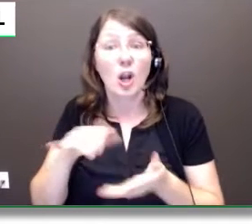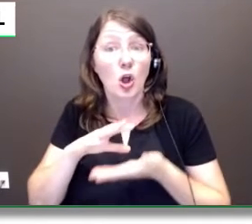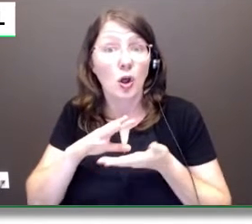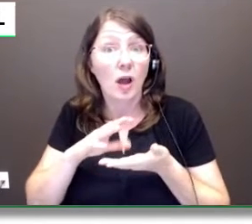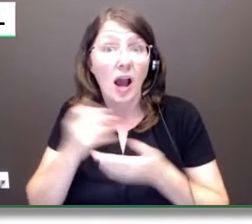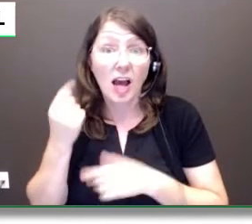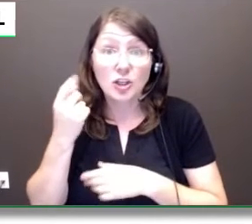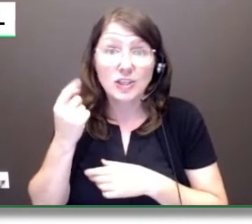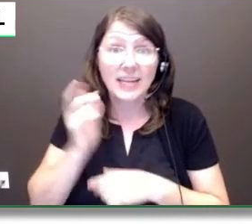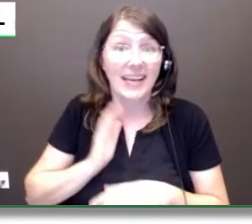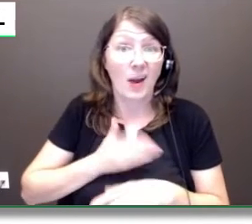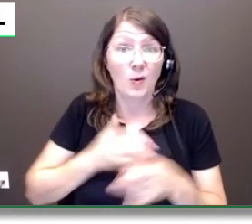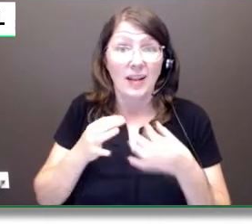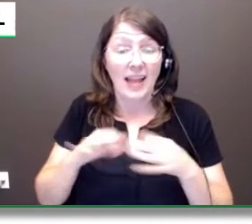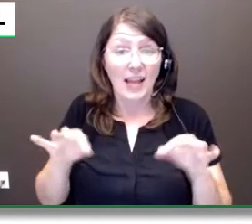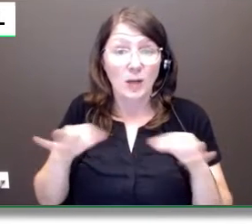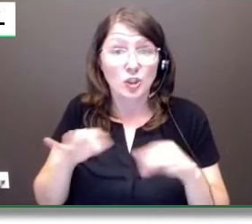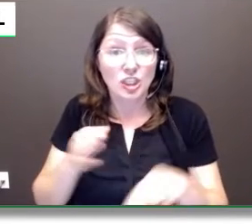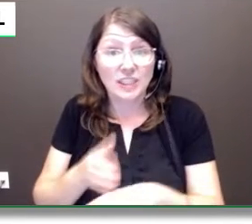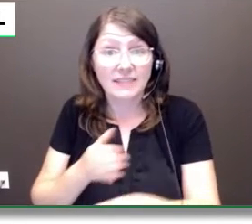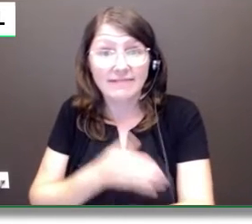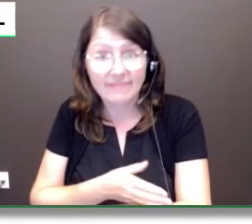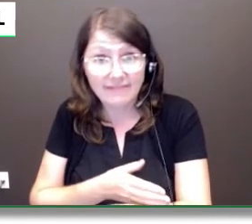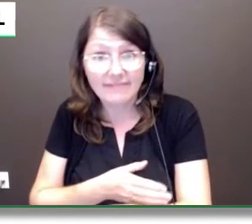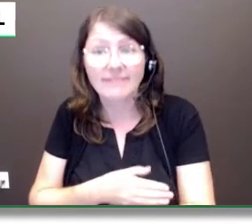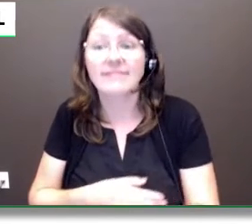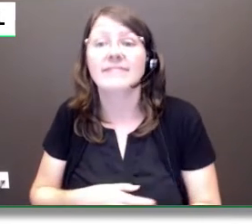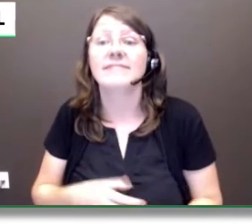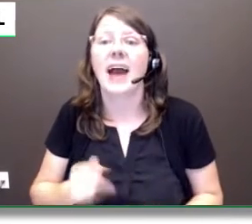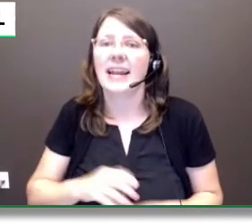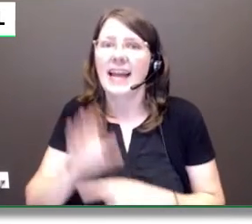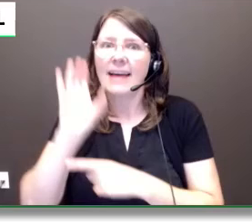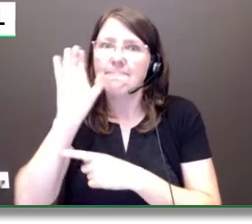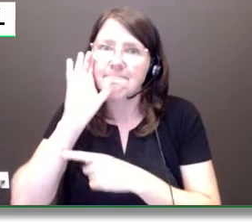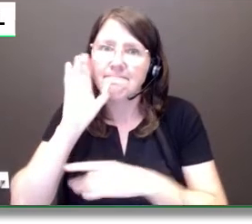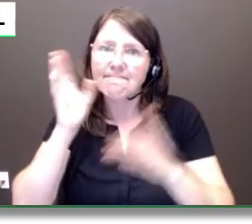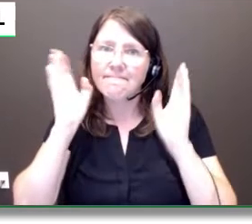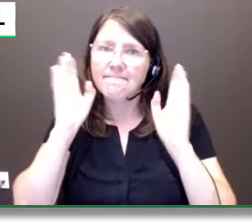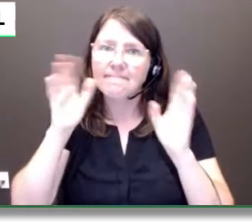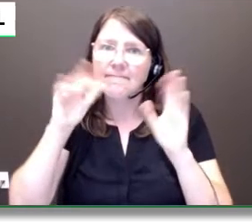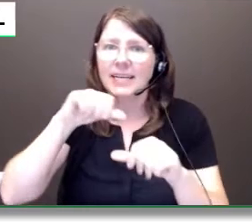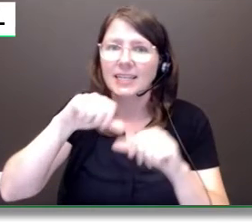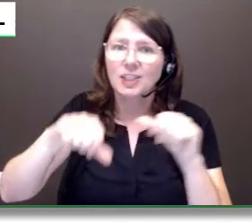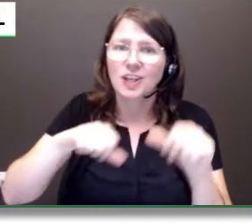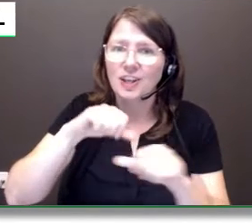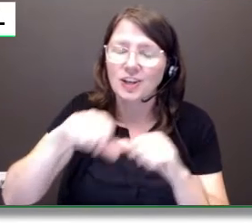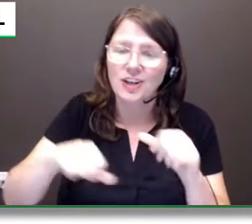And listening to each other loudly that way challenges will not be barriers when